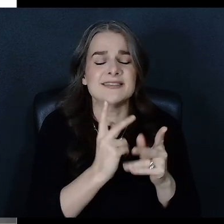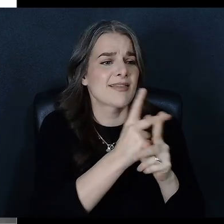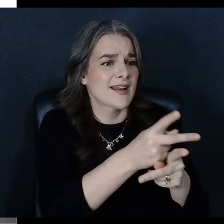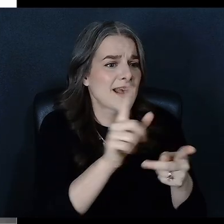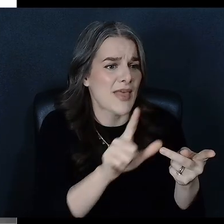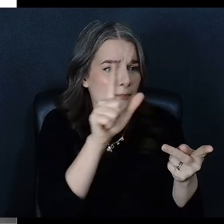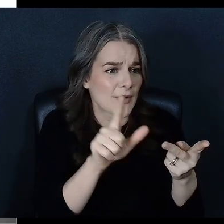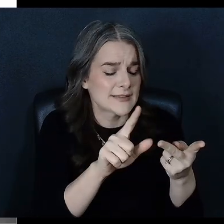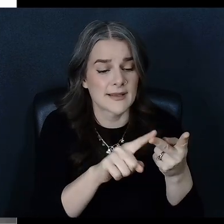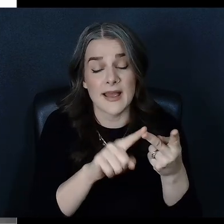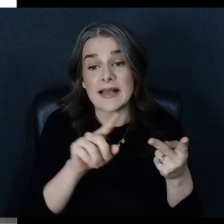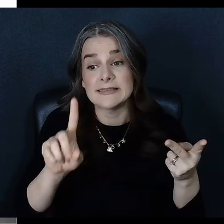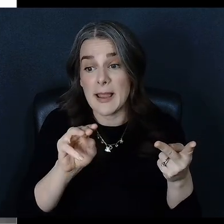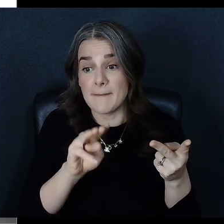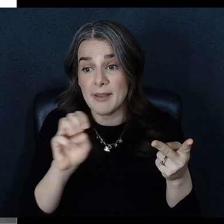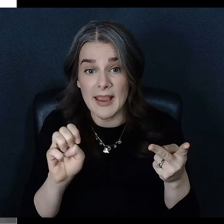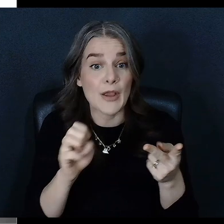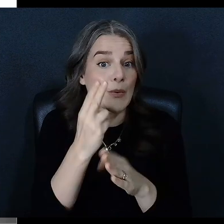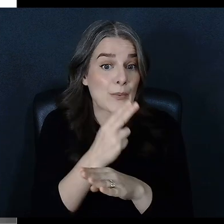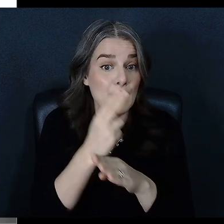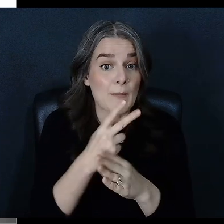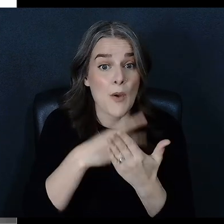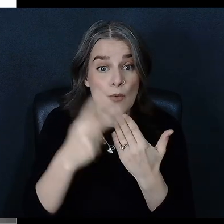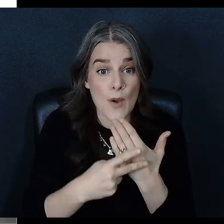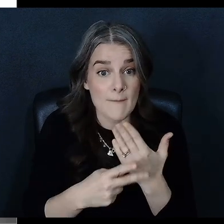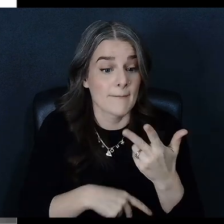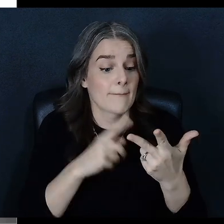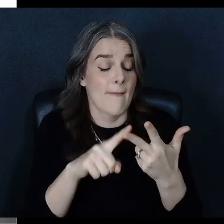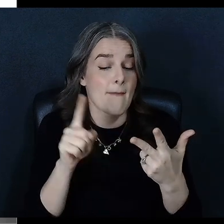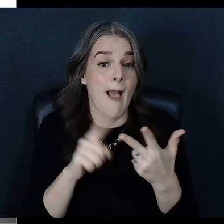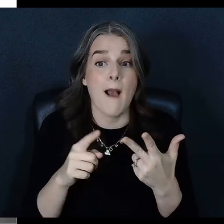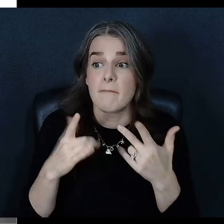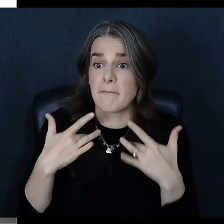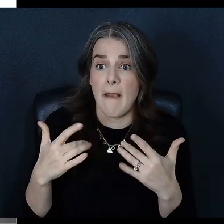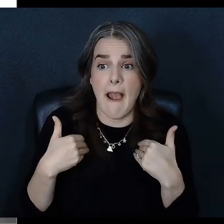Most of them also offer training and educational opportunities. So if you live in another state and you